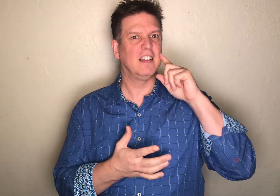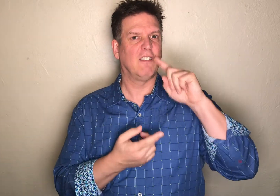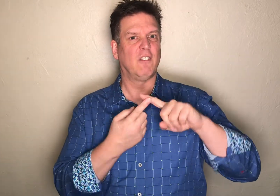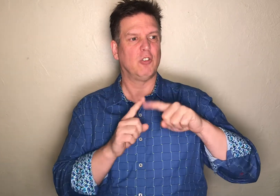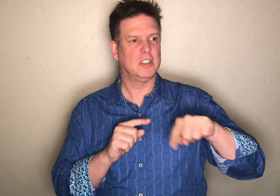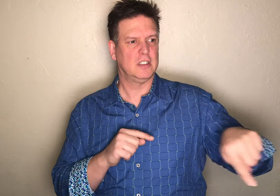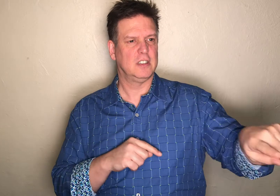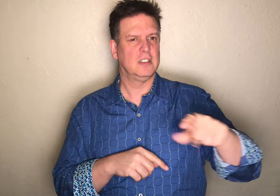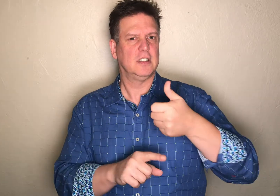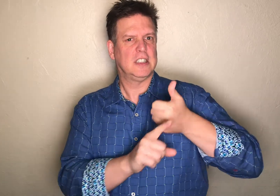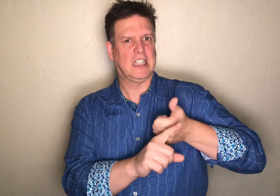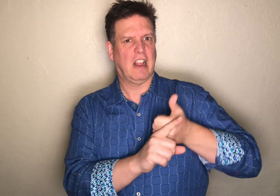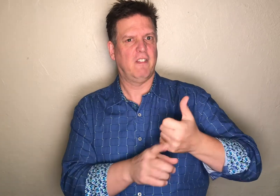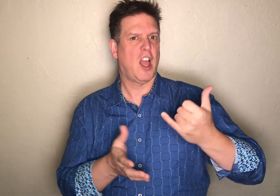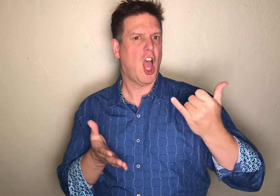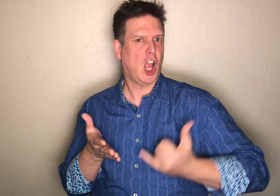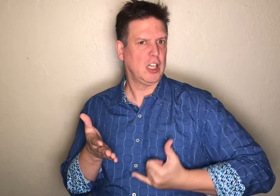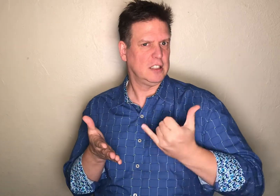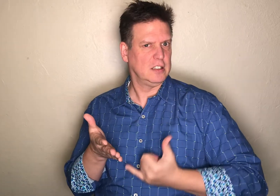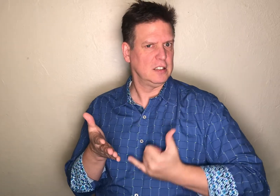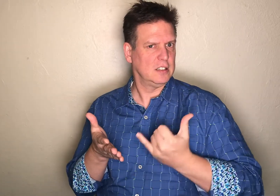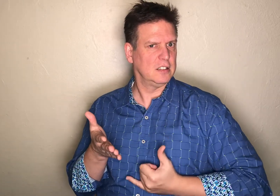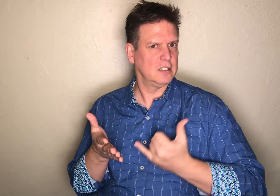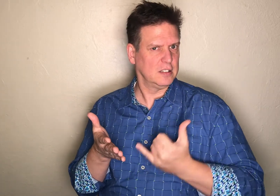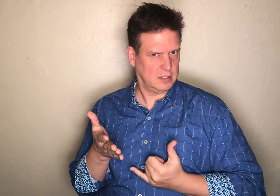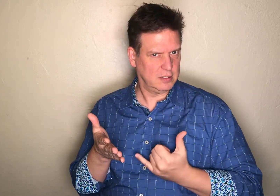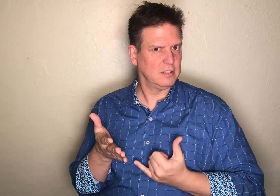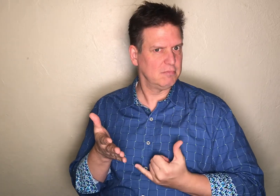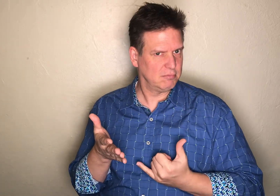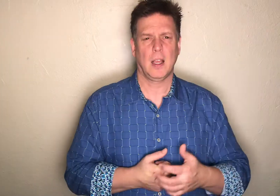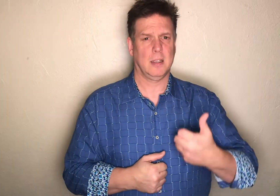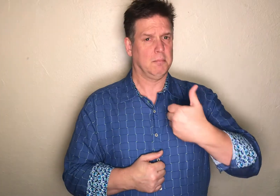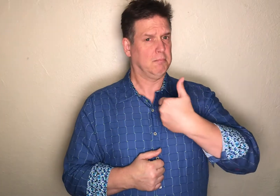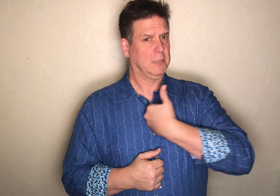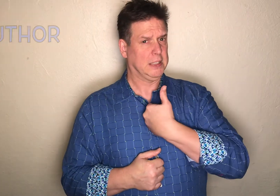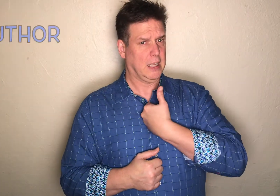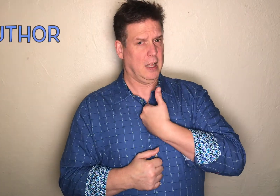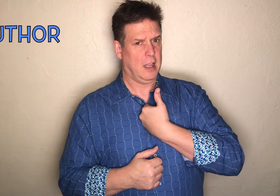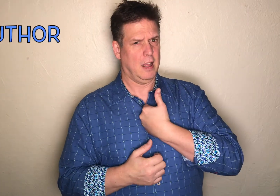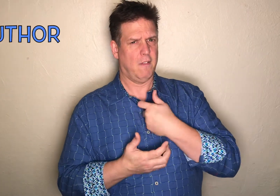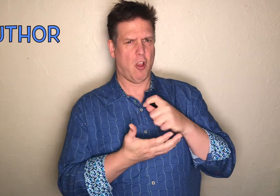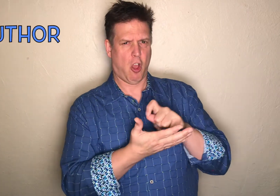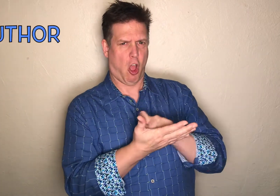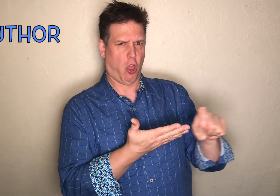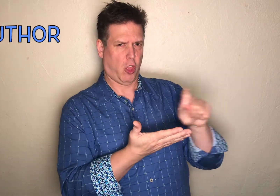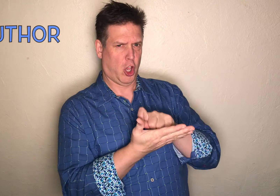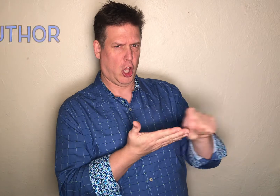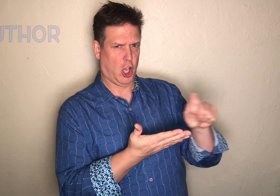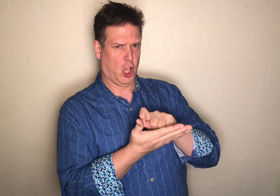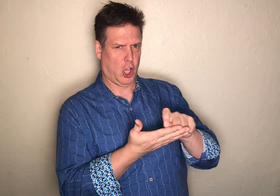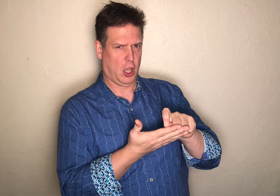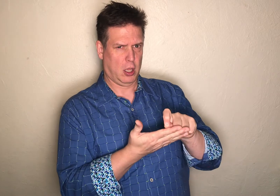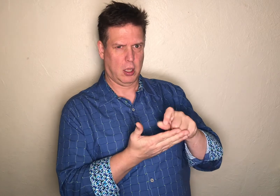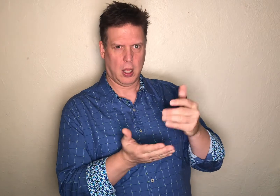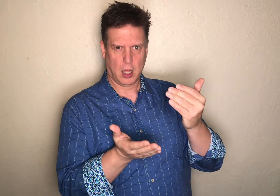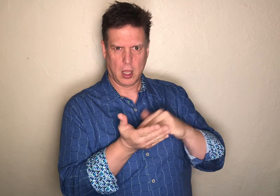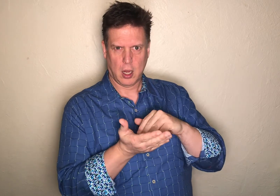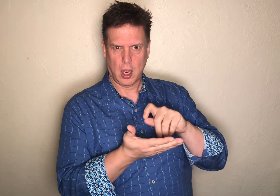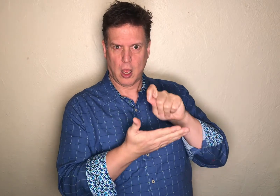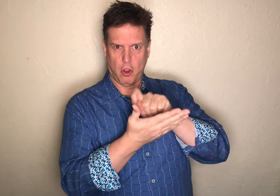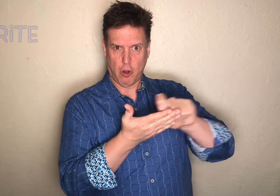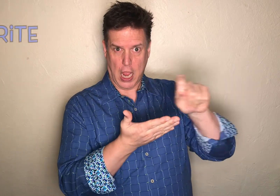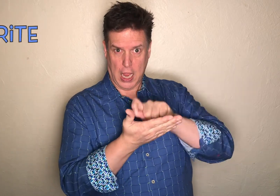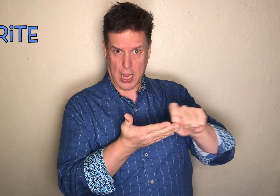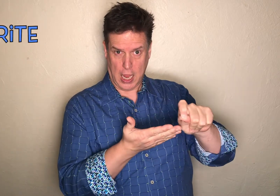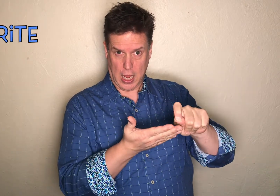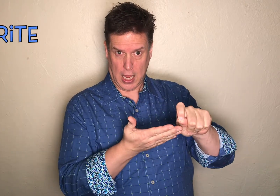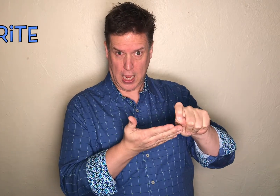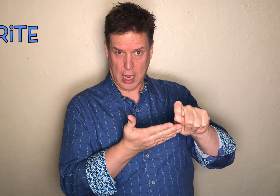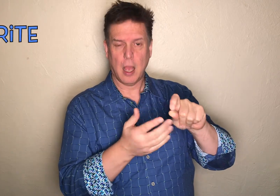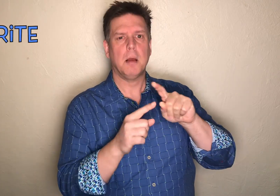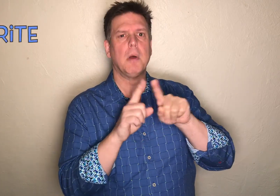I have many Deaf friends that are artists. I'm an author and again it's the